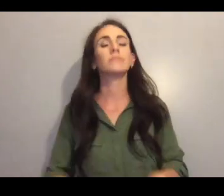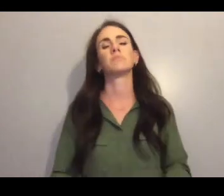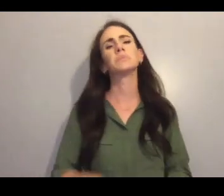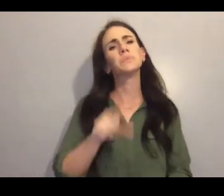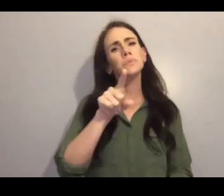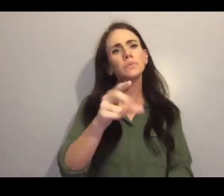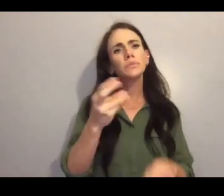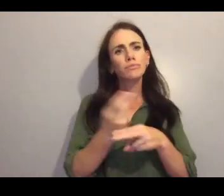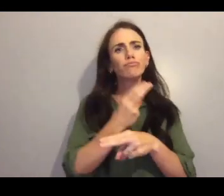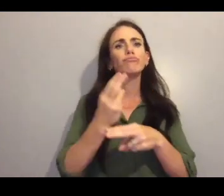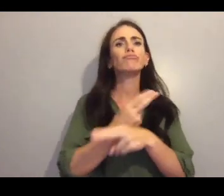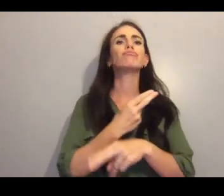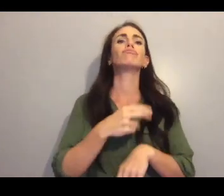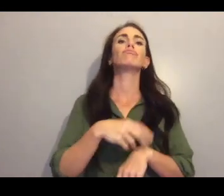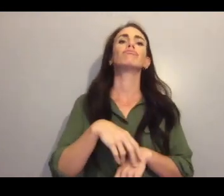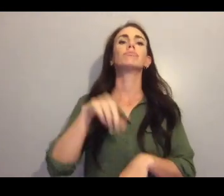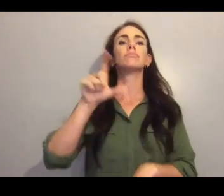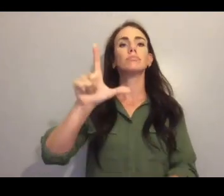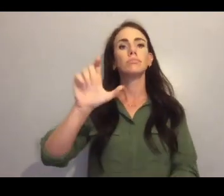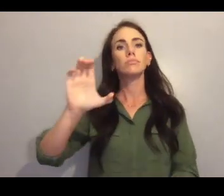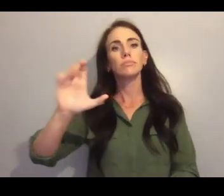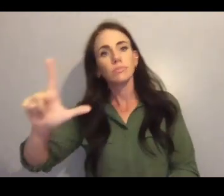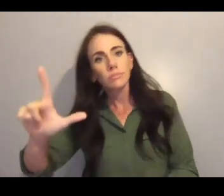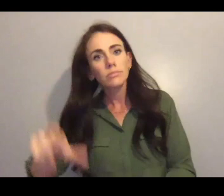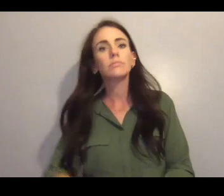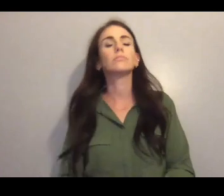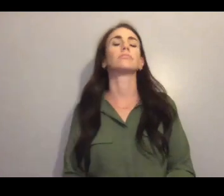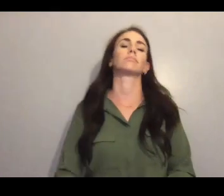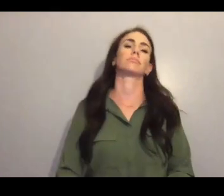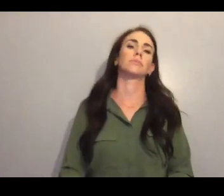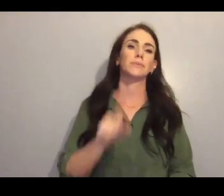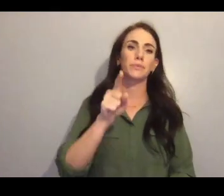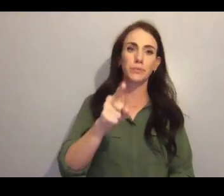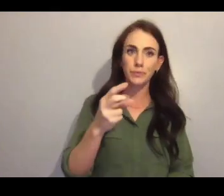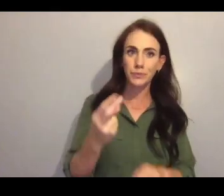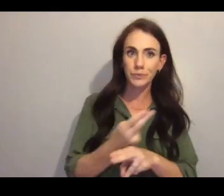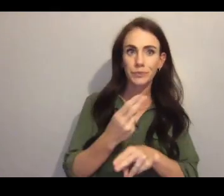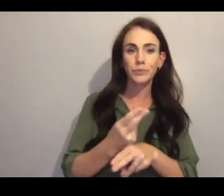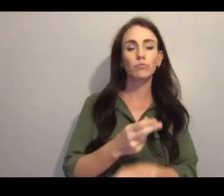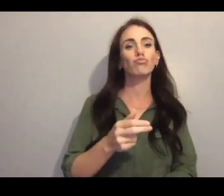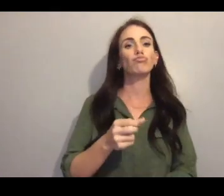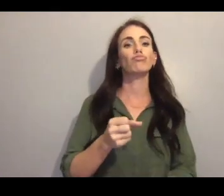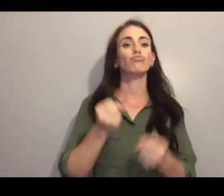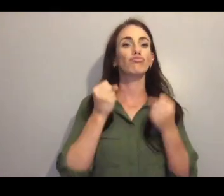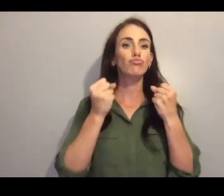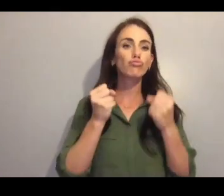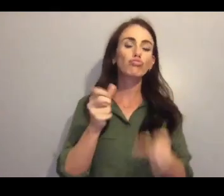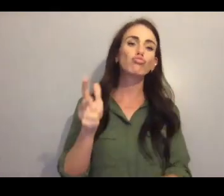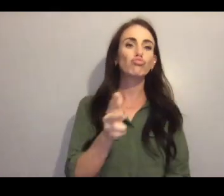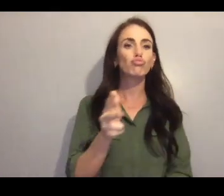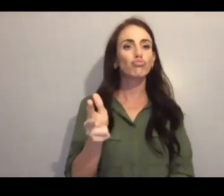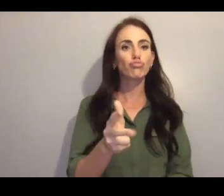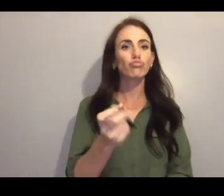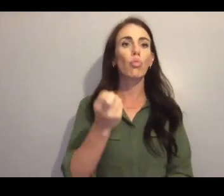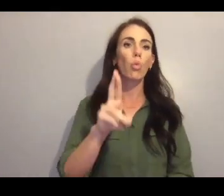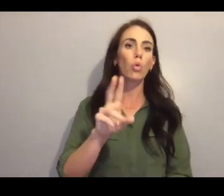in your city then you would use things like locative classifiers, which we've talked about, and you would use things like semantic